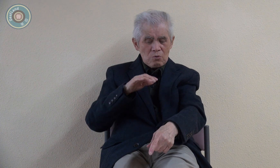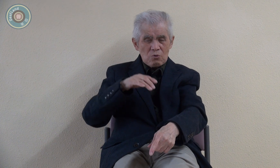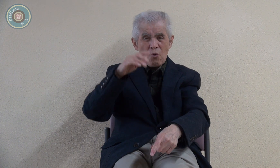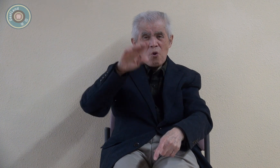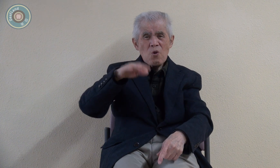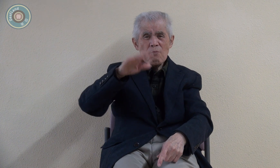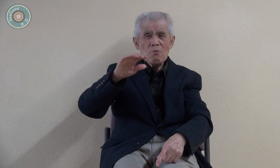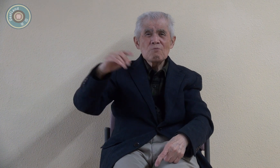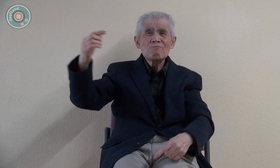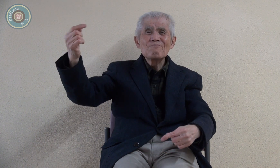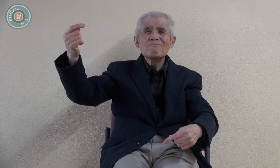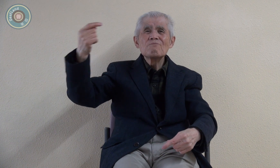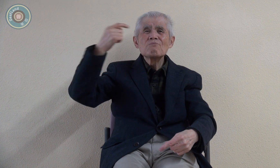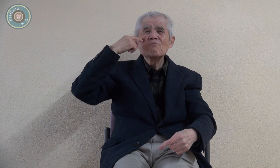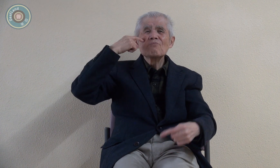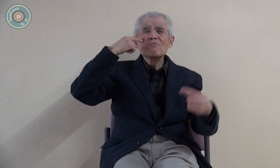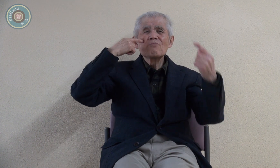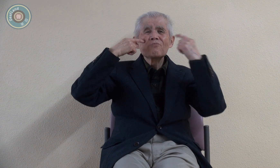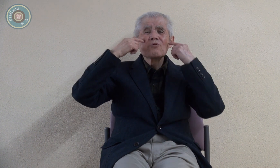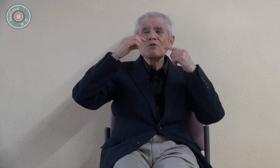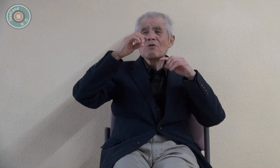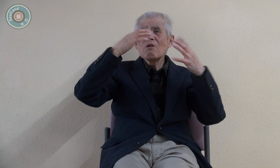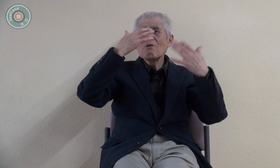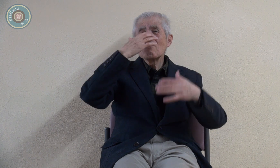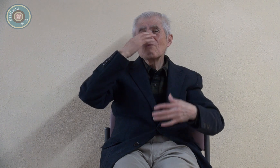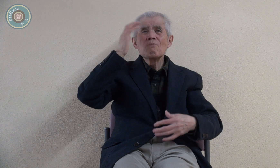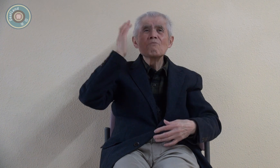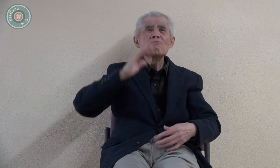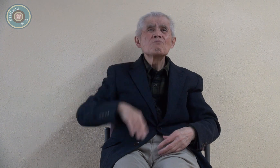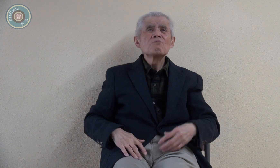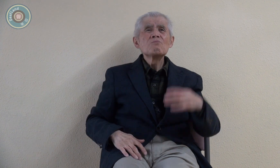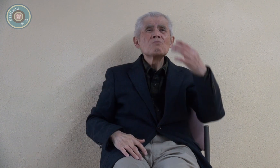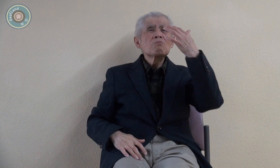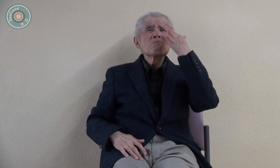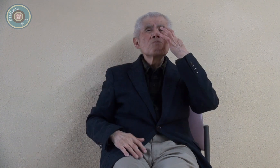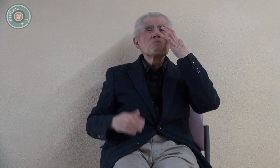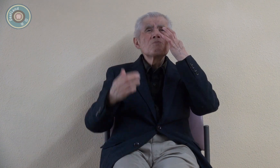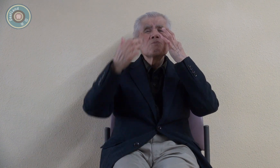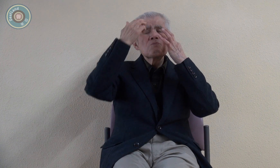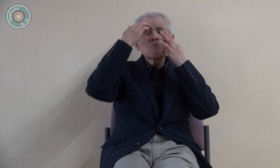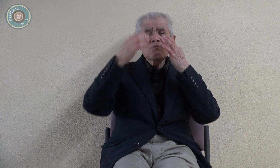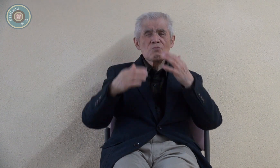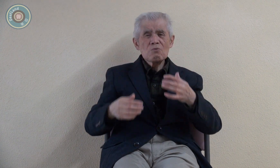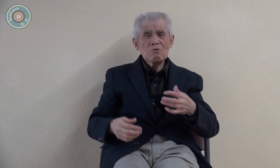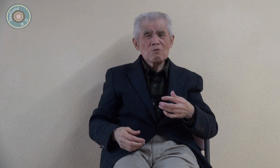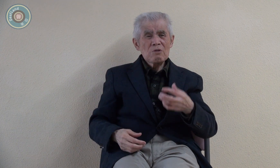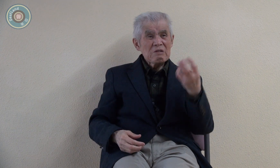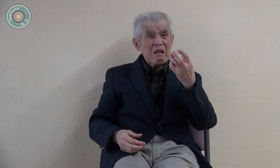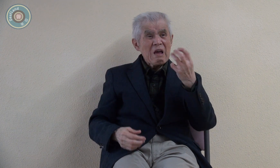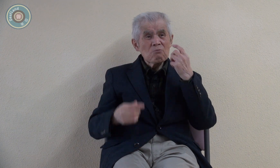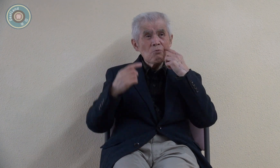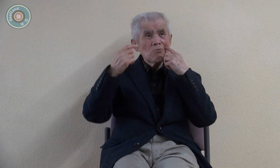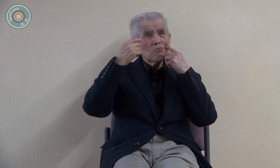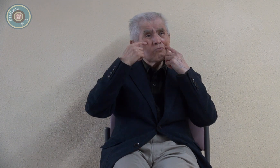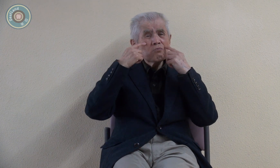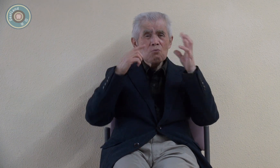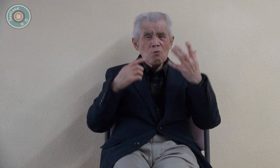The sick people didn’t seem to feel a thing even when flies landed on their faces